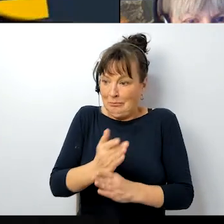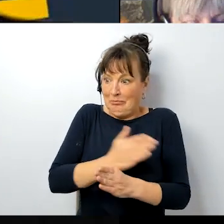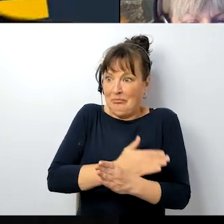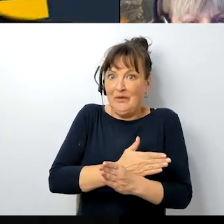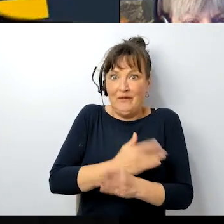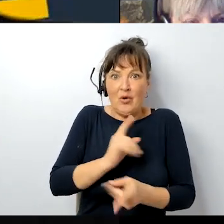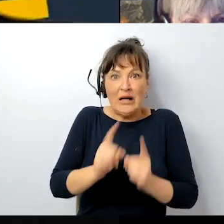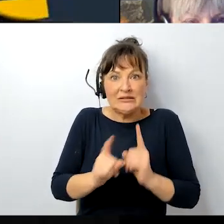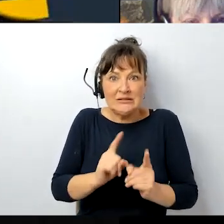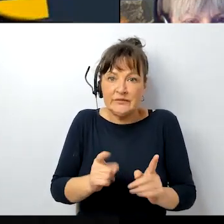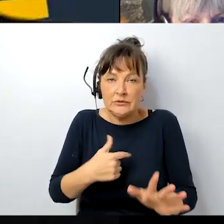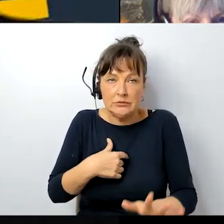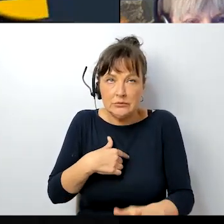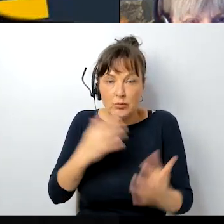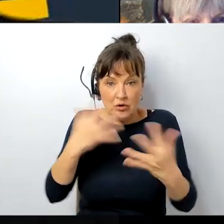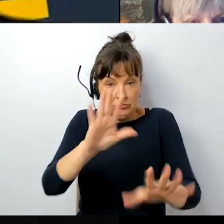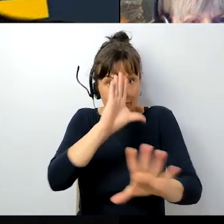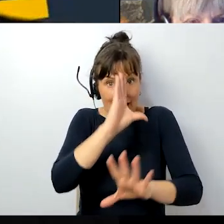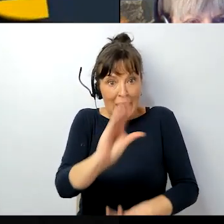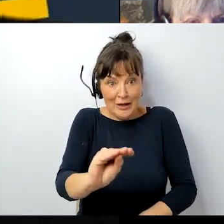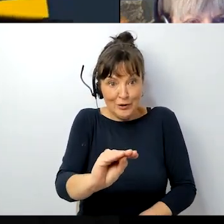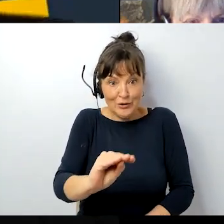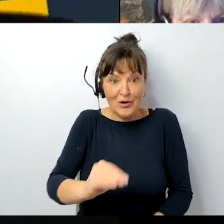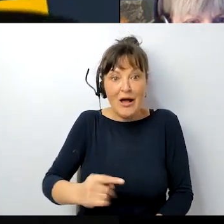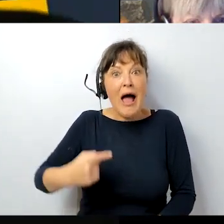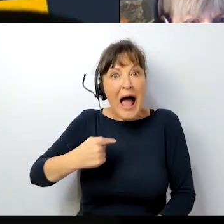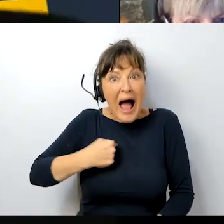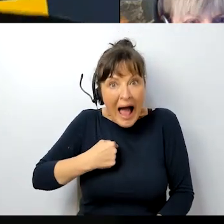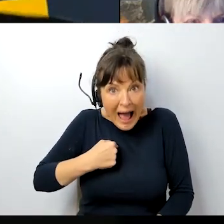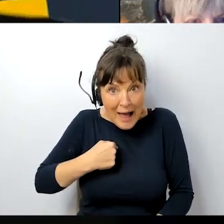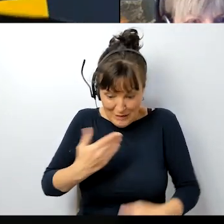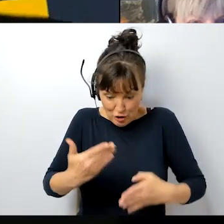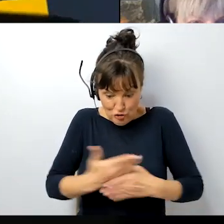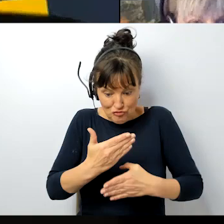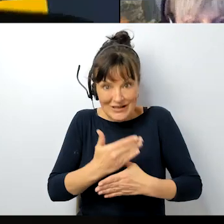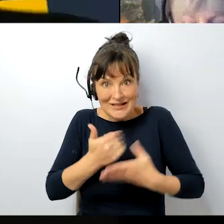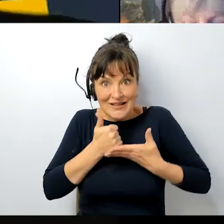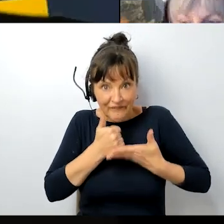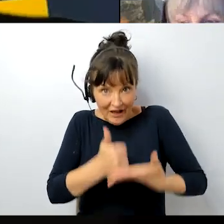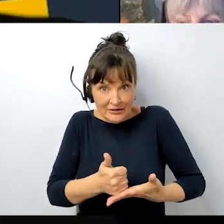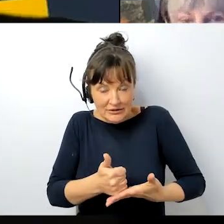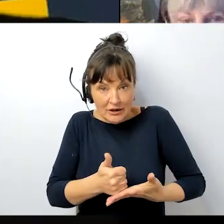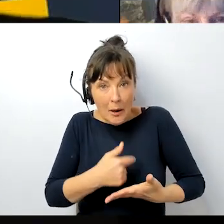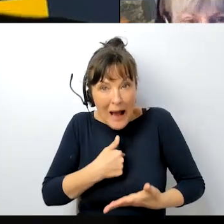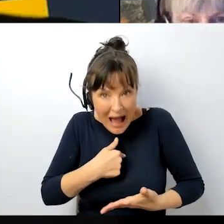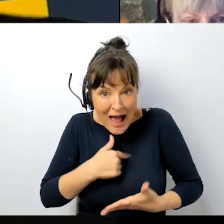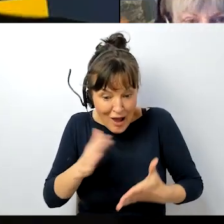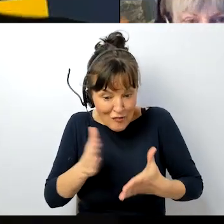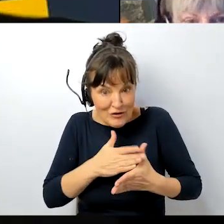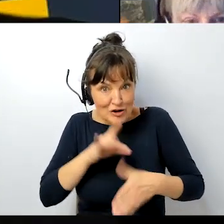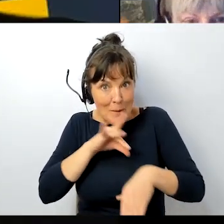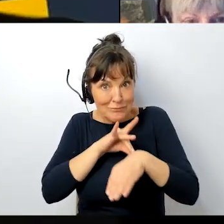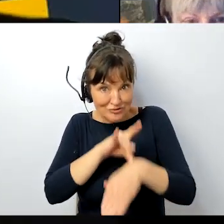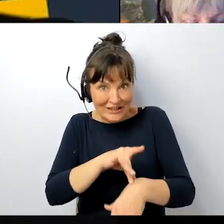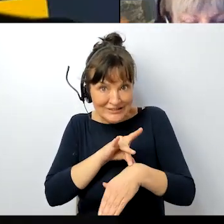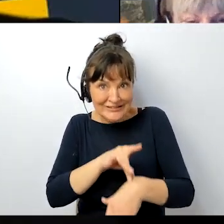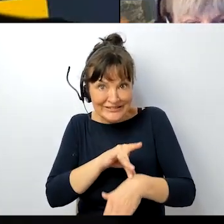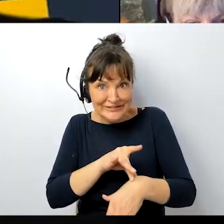that they get themselves really really worried and I know for a fact I came up as a careers adviser, I came through the apprenticeship route so I'm very passionate about it,